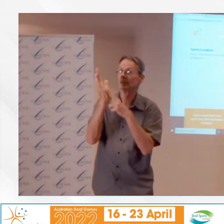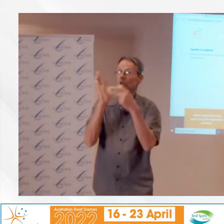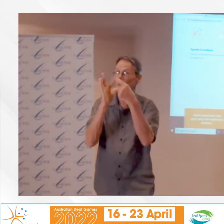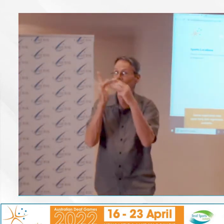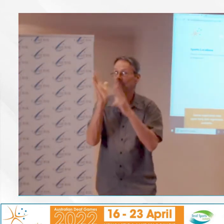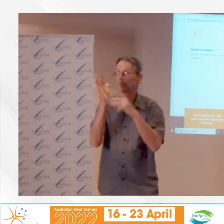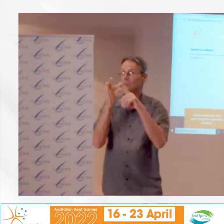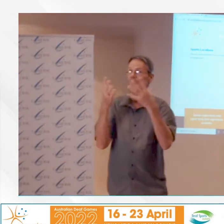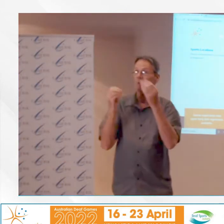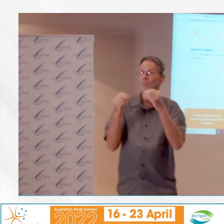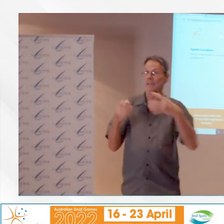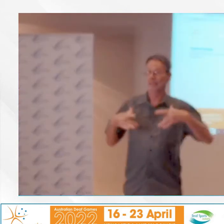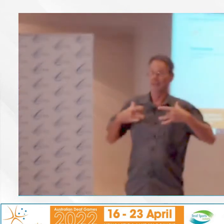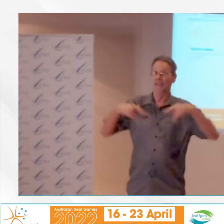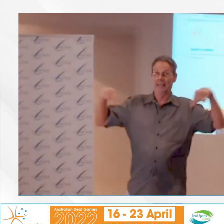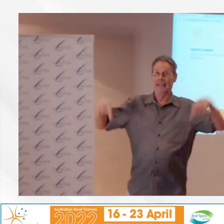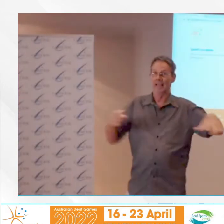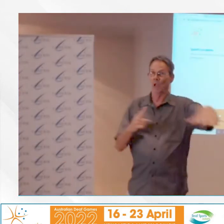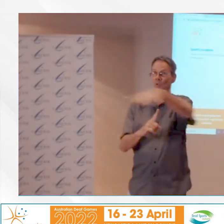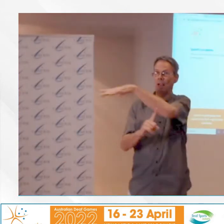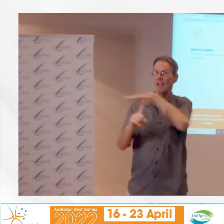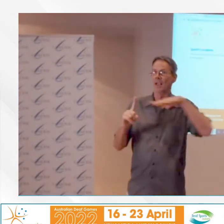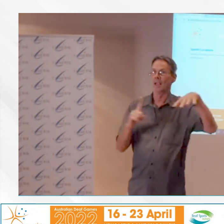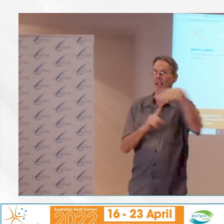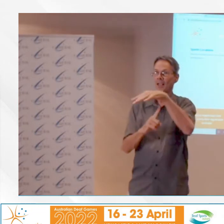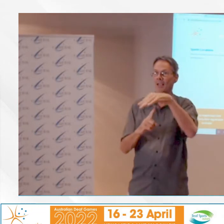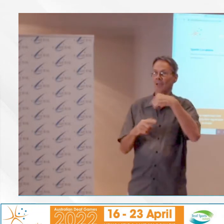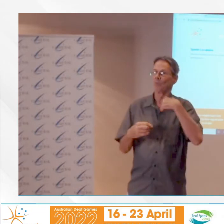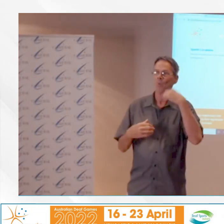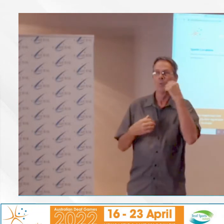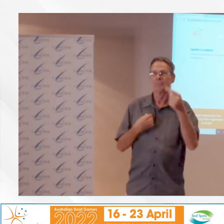hi my name is kevin and i live here within the cardiff area